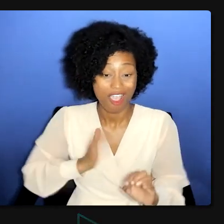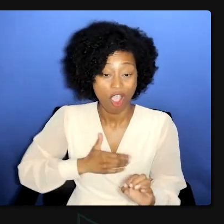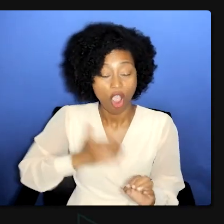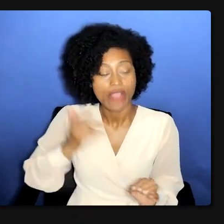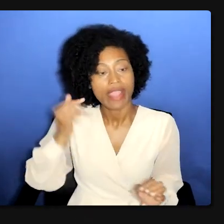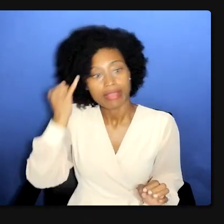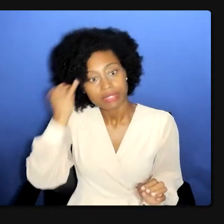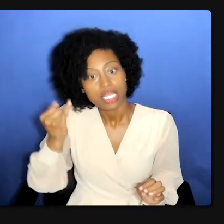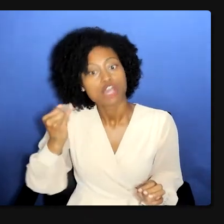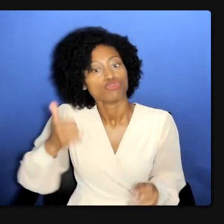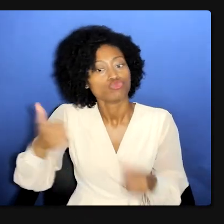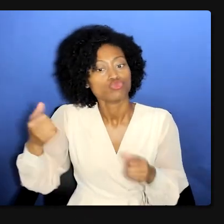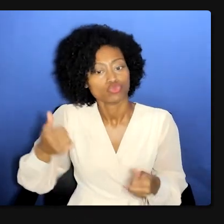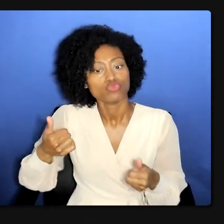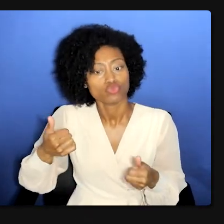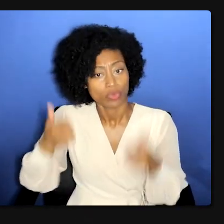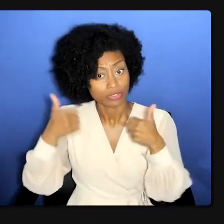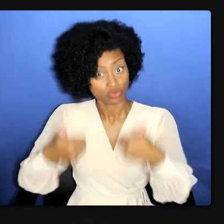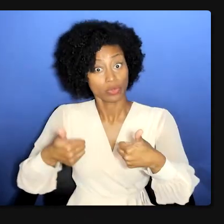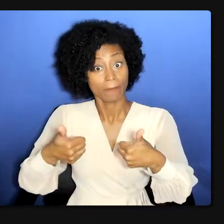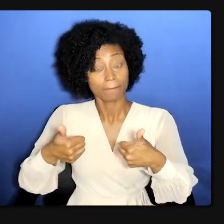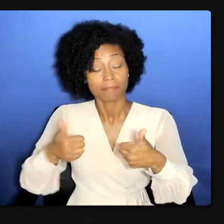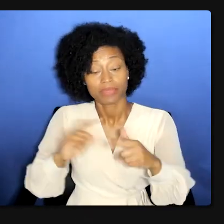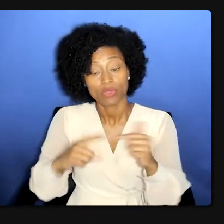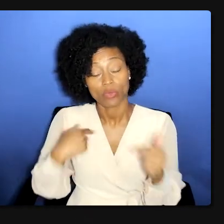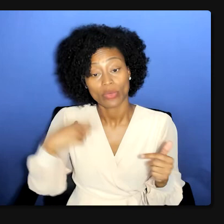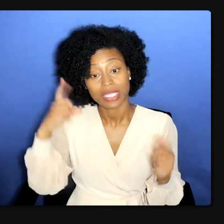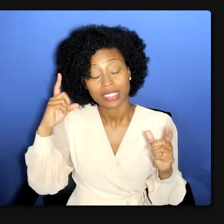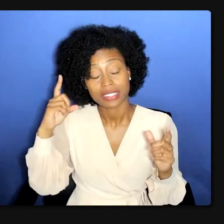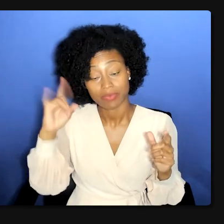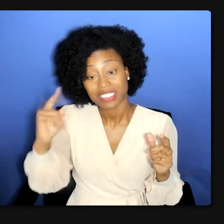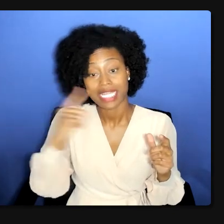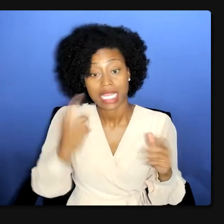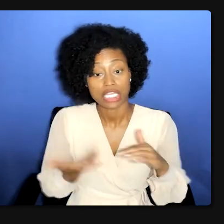And, you know, our hypothesis held true, and we did, actually, were able